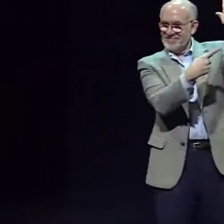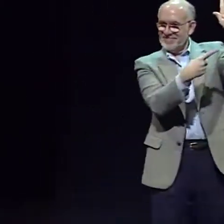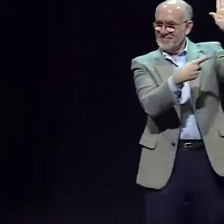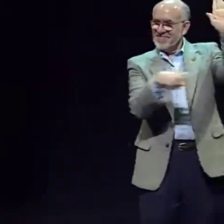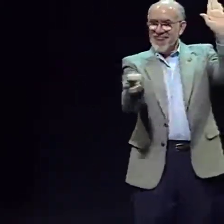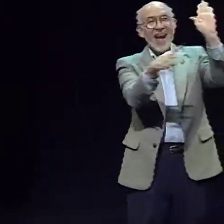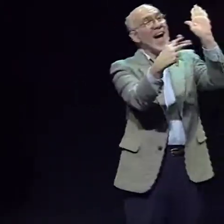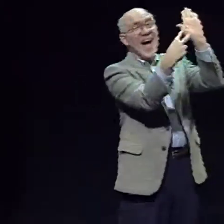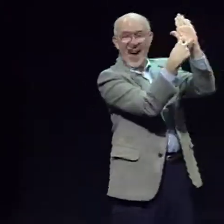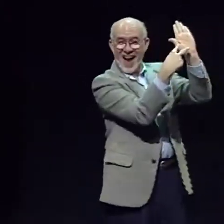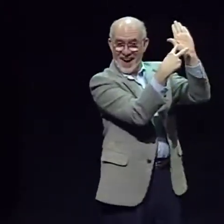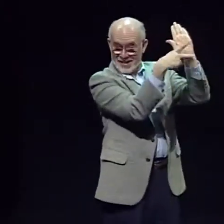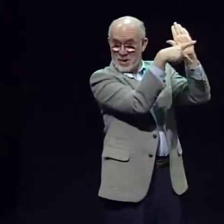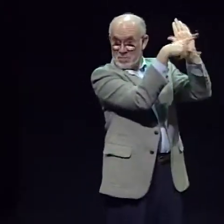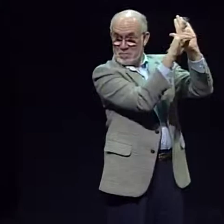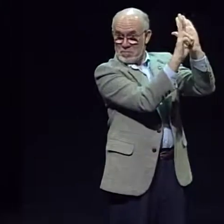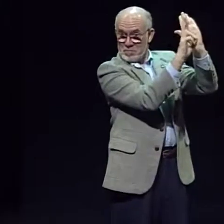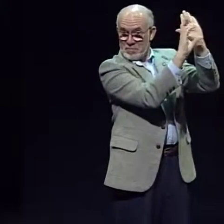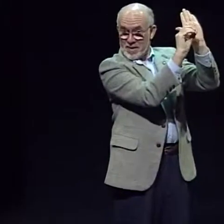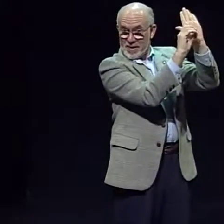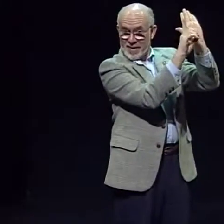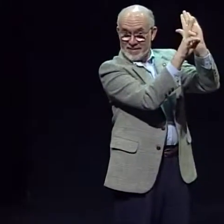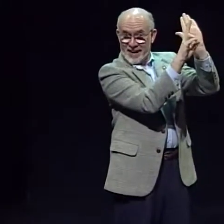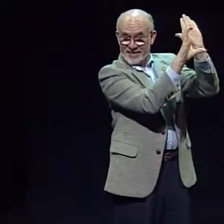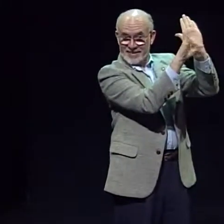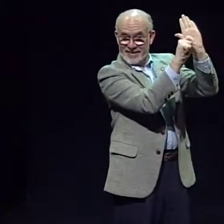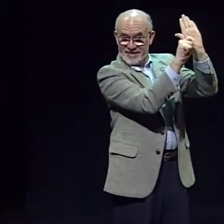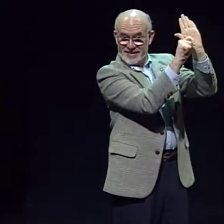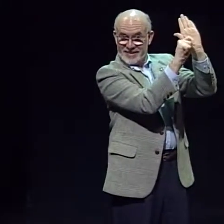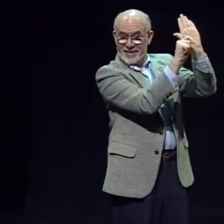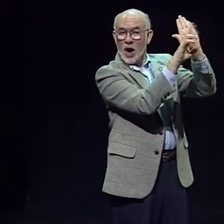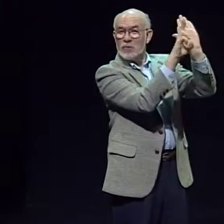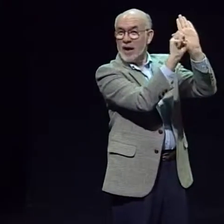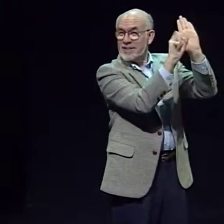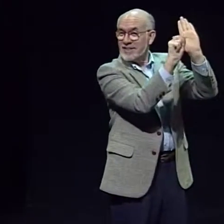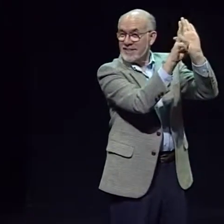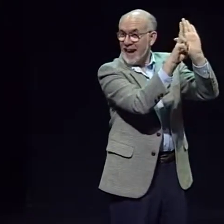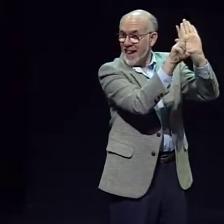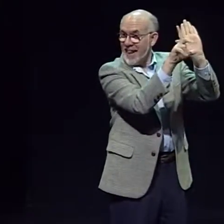AND COMING UP WITH A FINAL PRODUCT? YOU SEE THE PRODUCT.